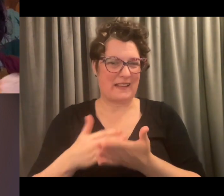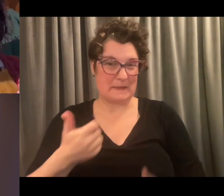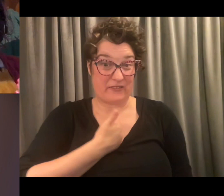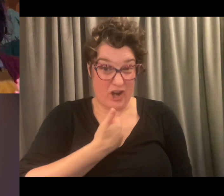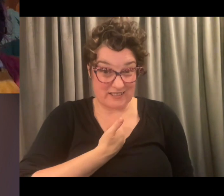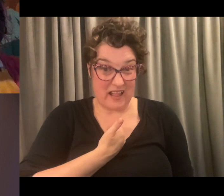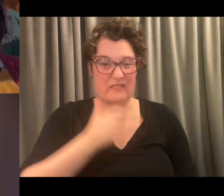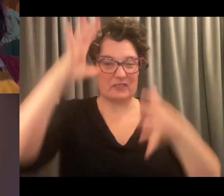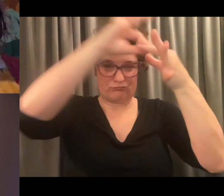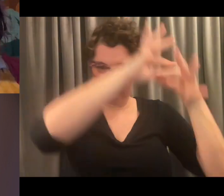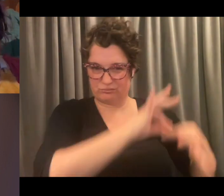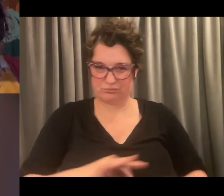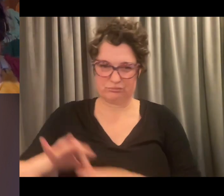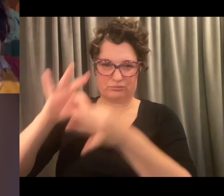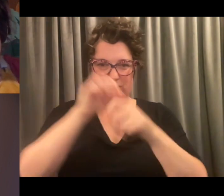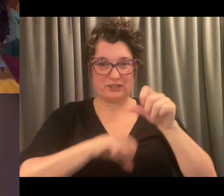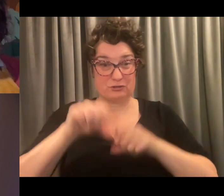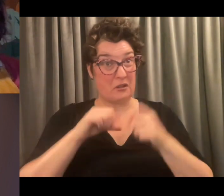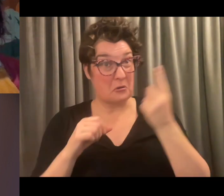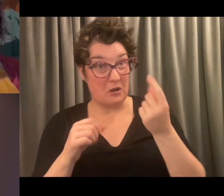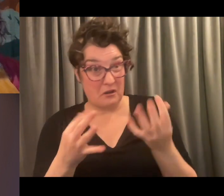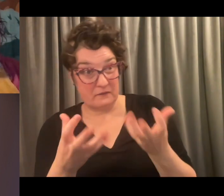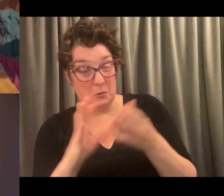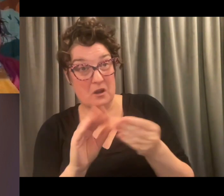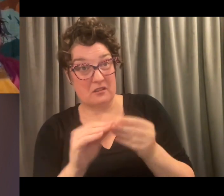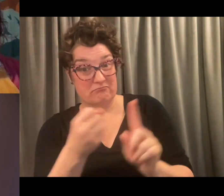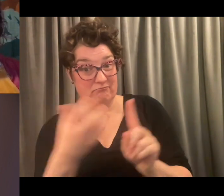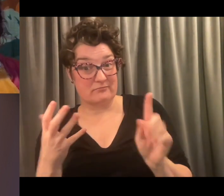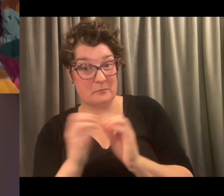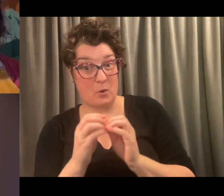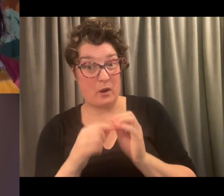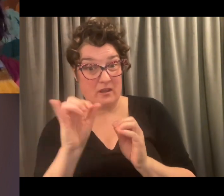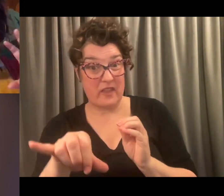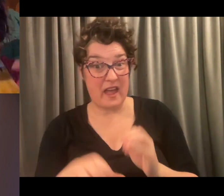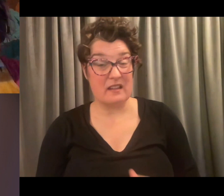else about that that you would wanna say in regards to Shavuot or your life.